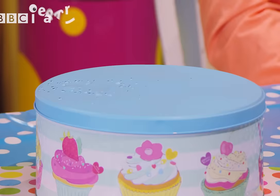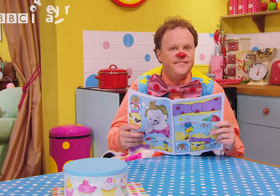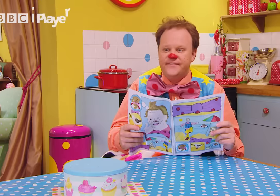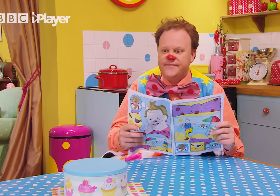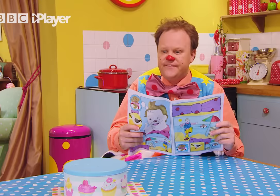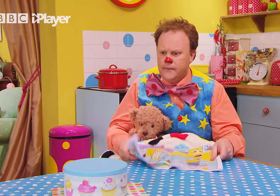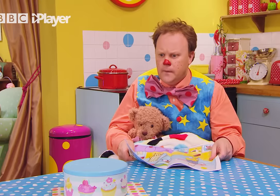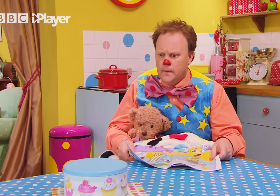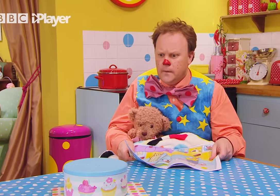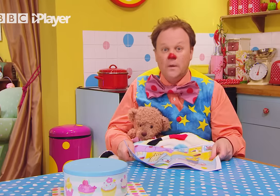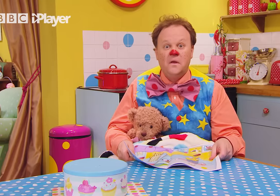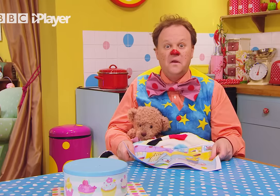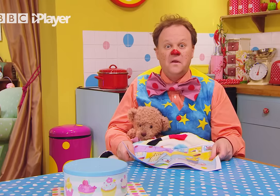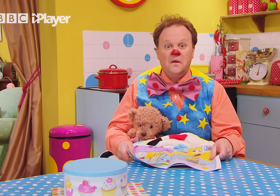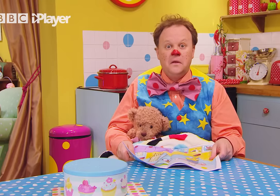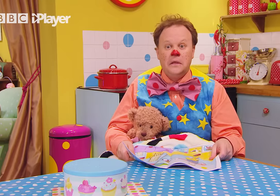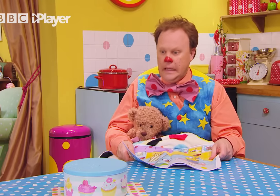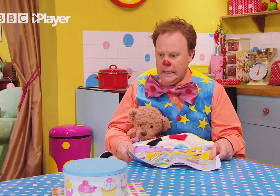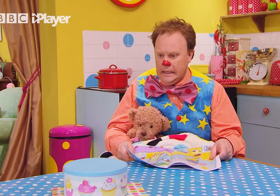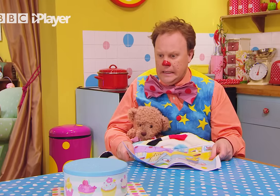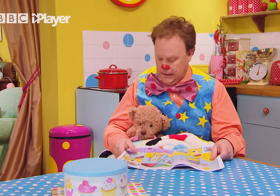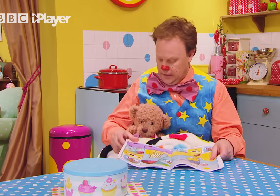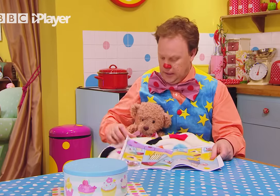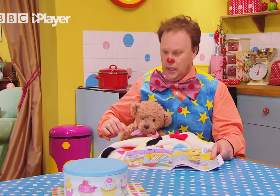it's raining indoors again mr tumblr